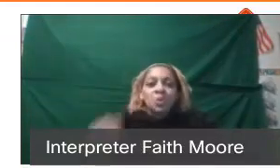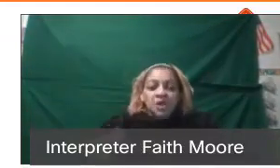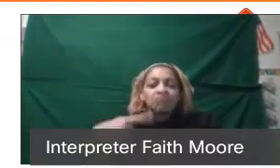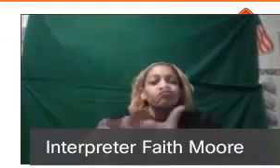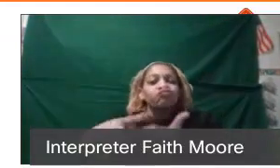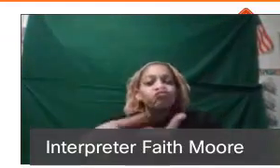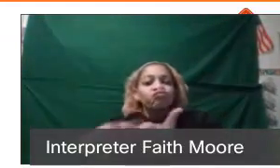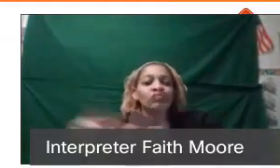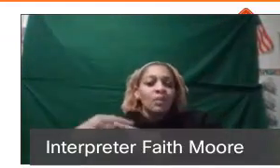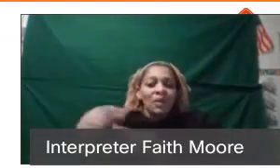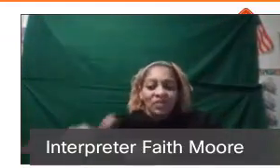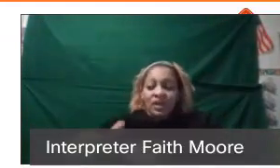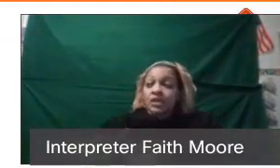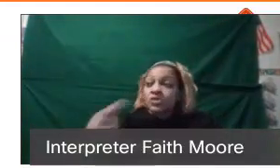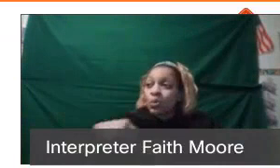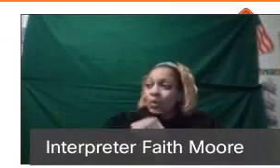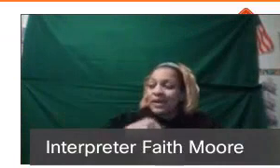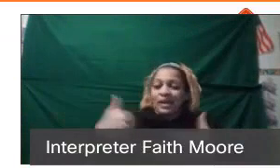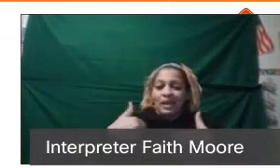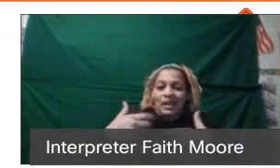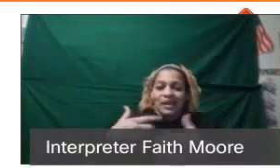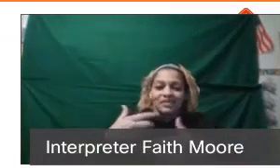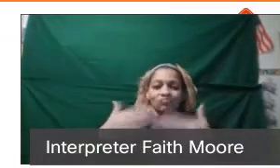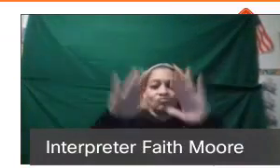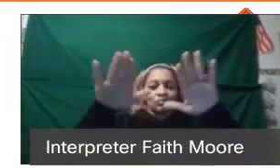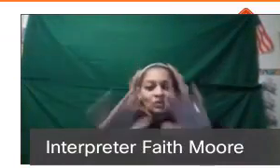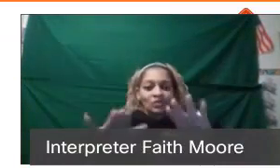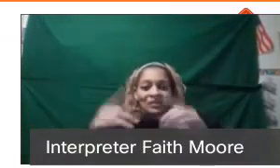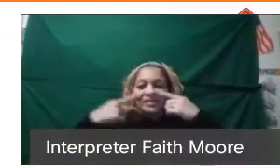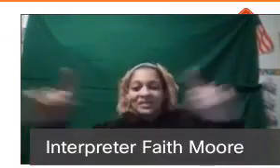We've had great success on the existing sections of the Met branch trail.